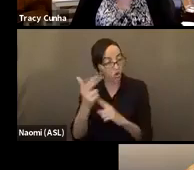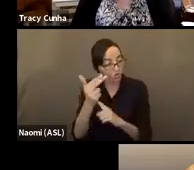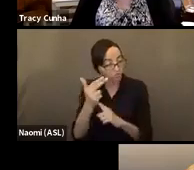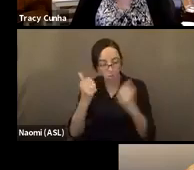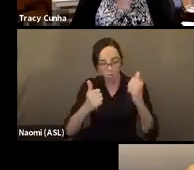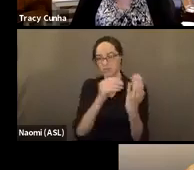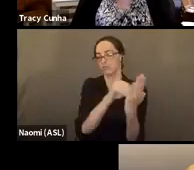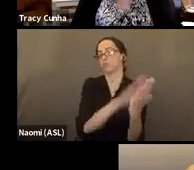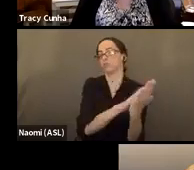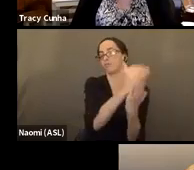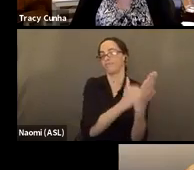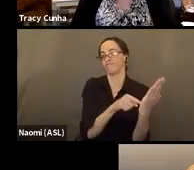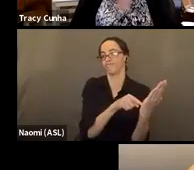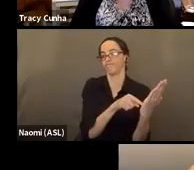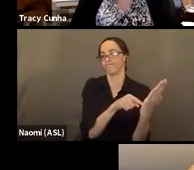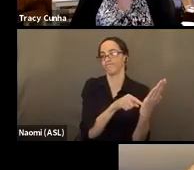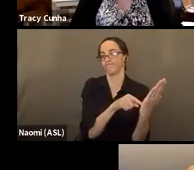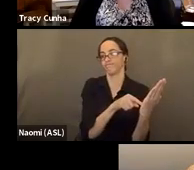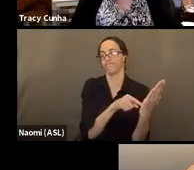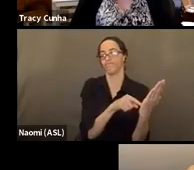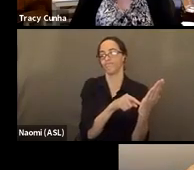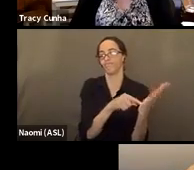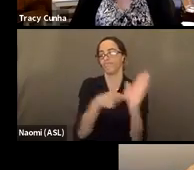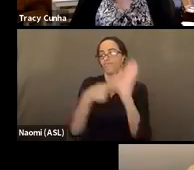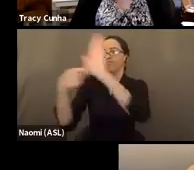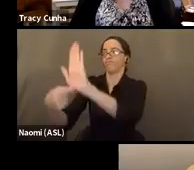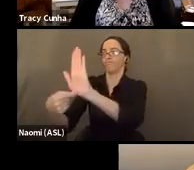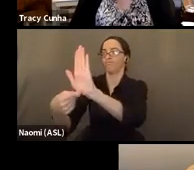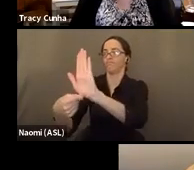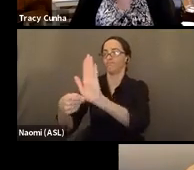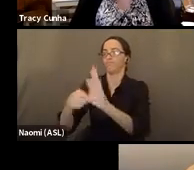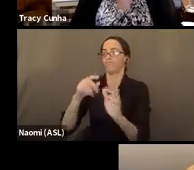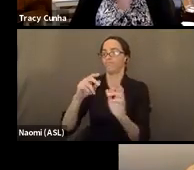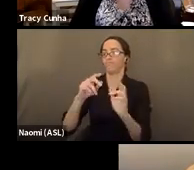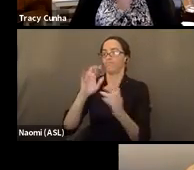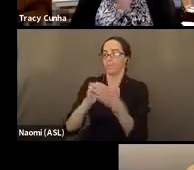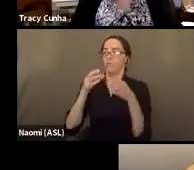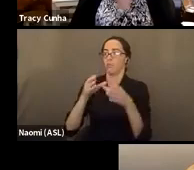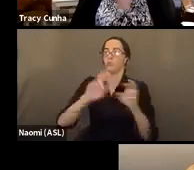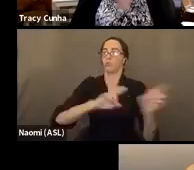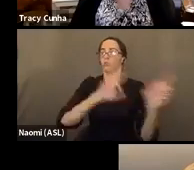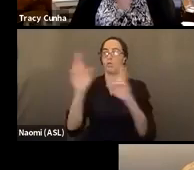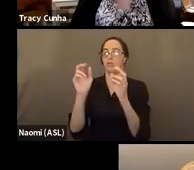to make sure you and anyone else who needs to get out as quickly and safely as possible is able to